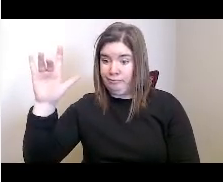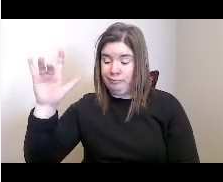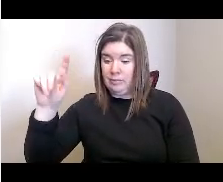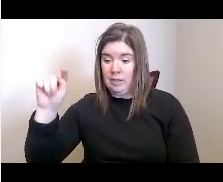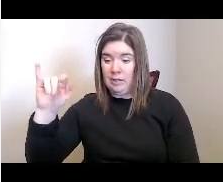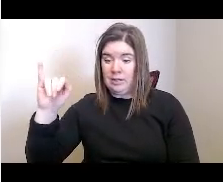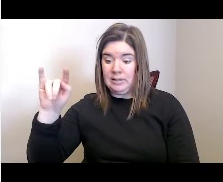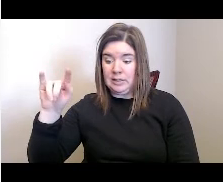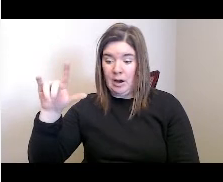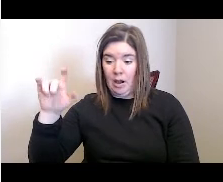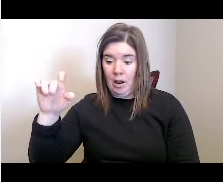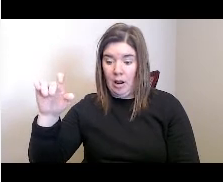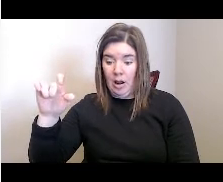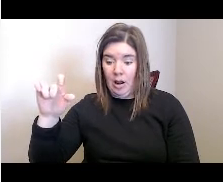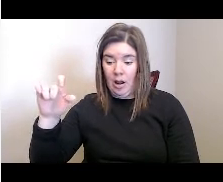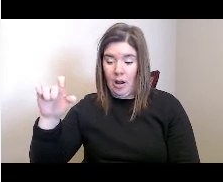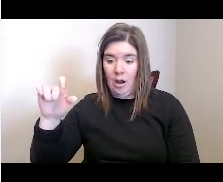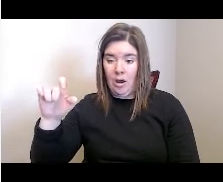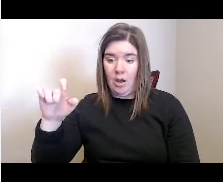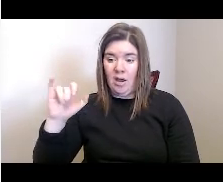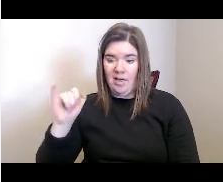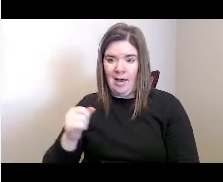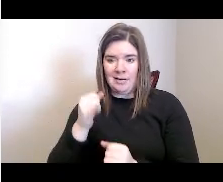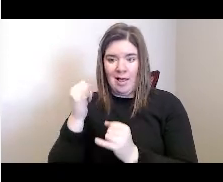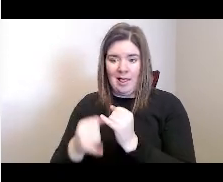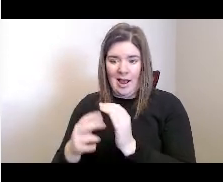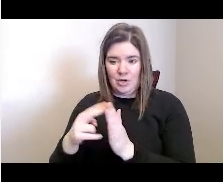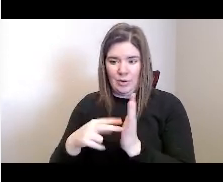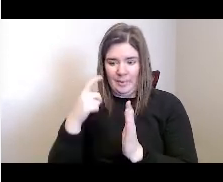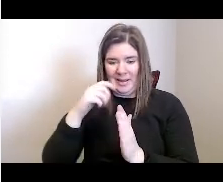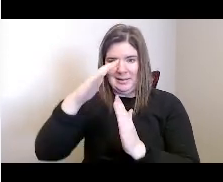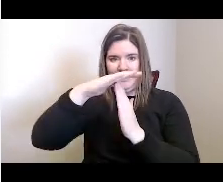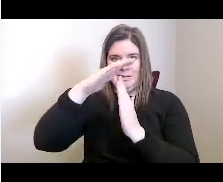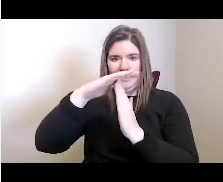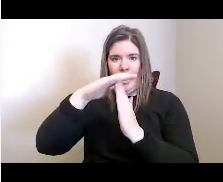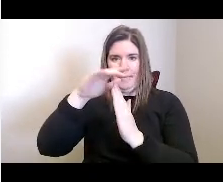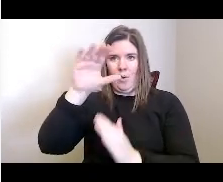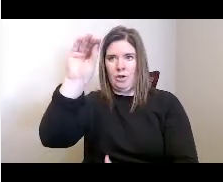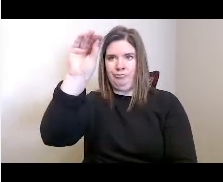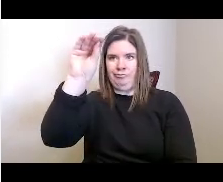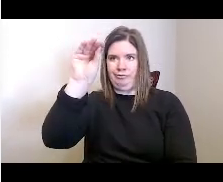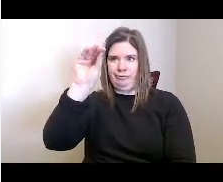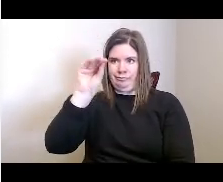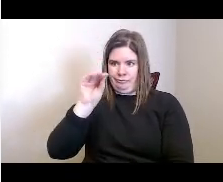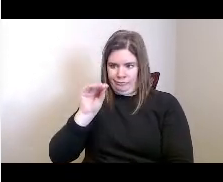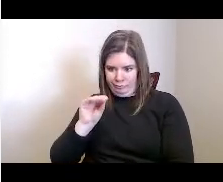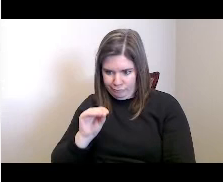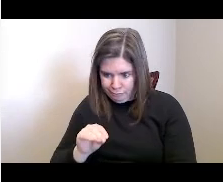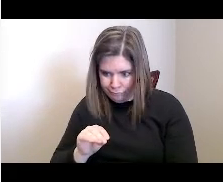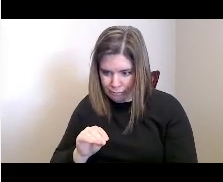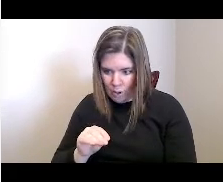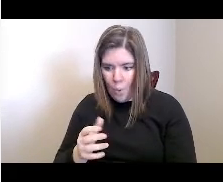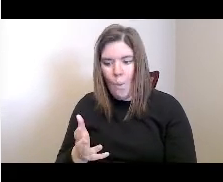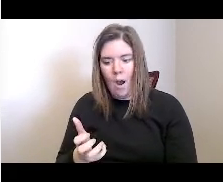That's going to be the last thing read 'cause it's at the top. I can move it and drag it to the bottom. And again, you can navigate these